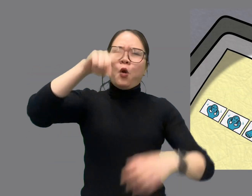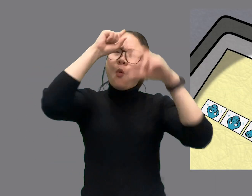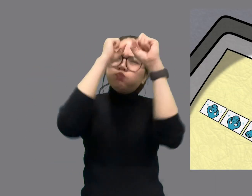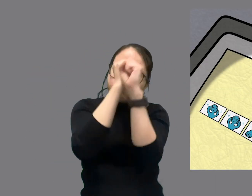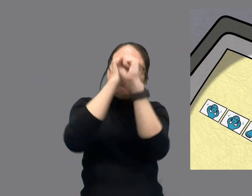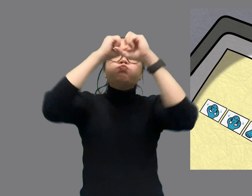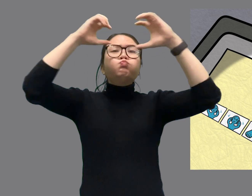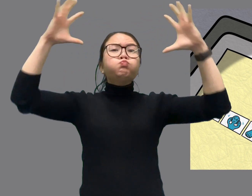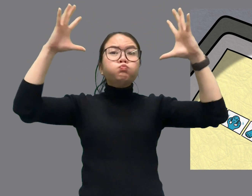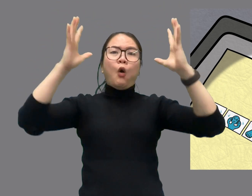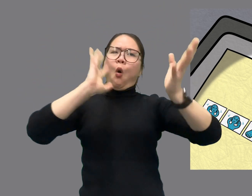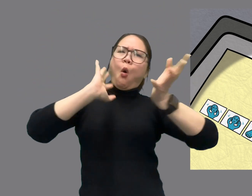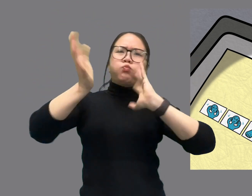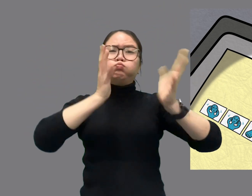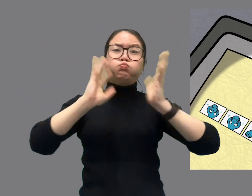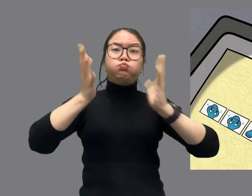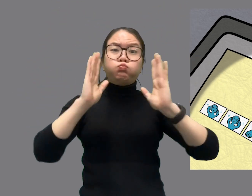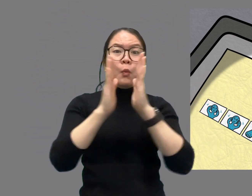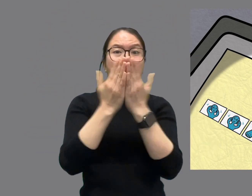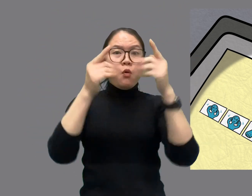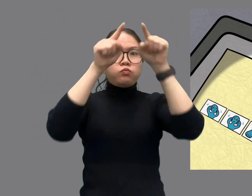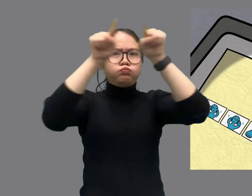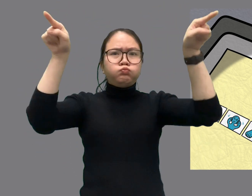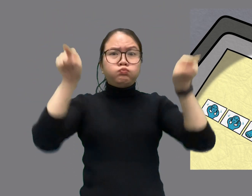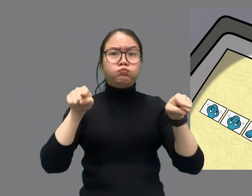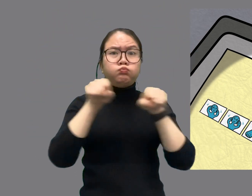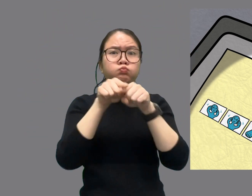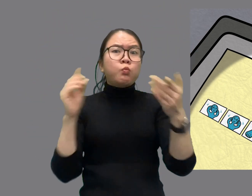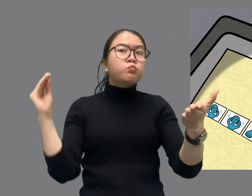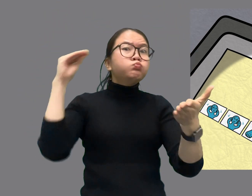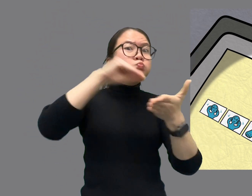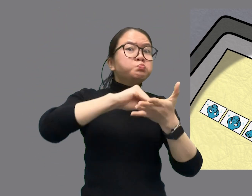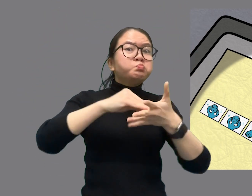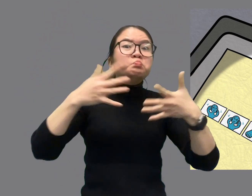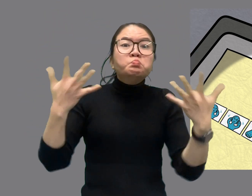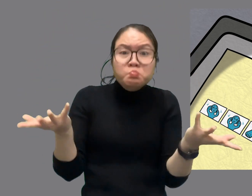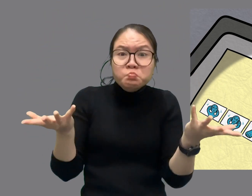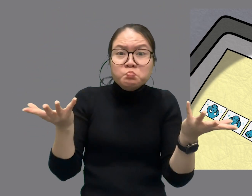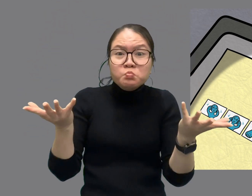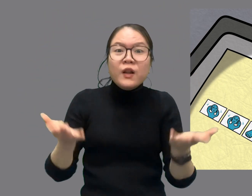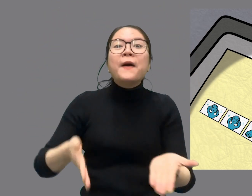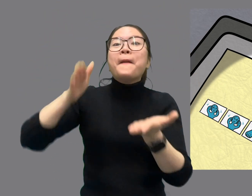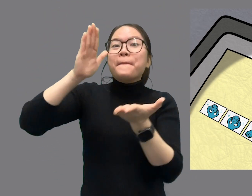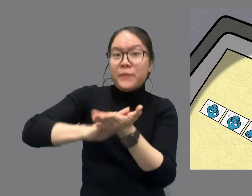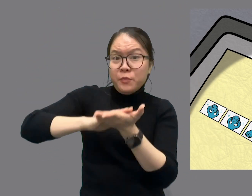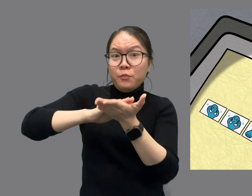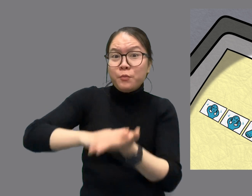When you create a storybook for Deaf children consider signing language rhyme which follows deaf beats that use numerical patterns.